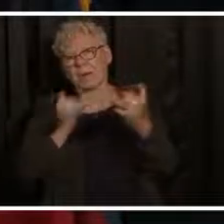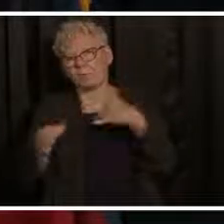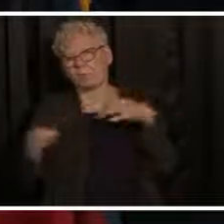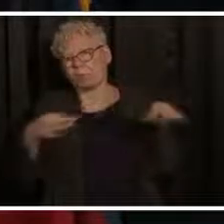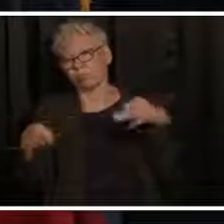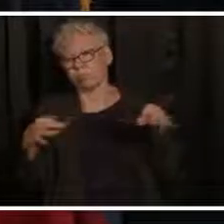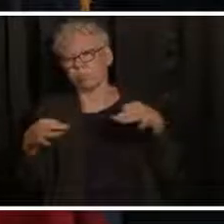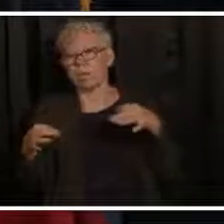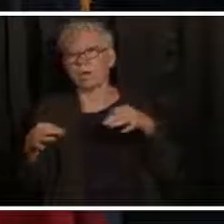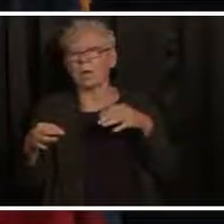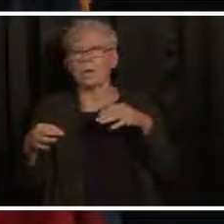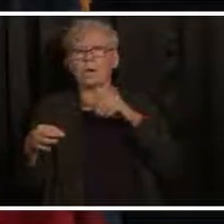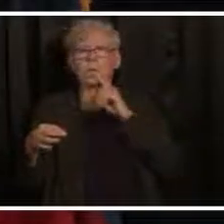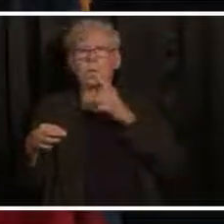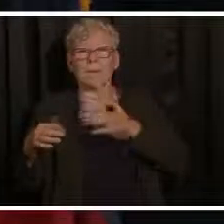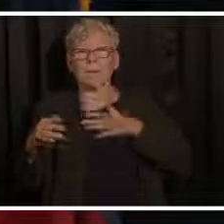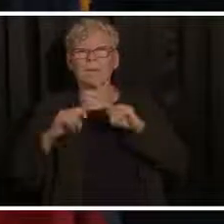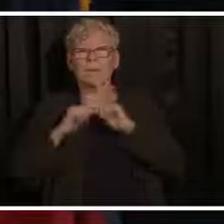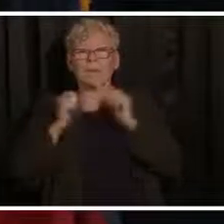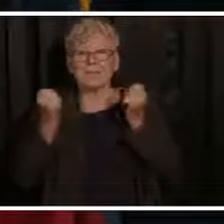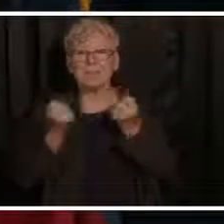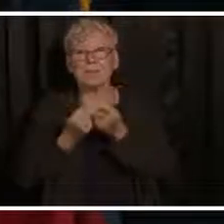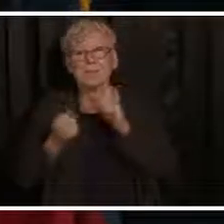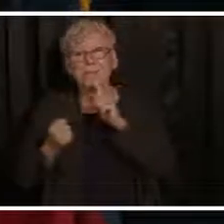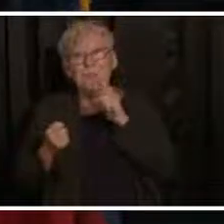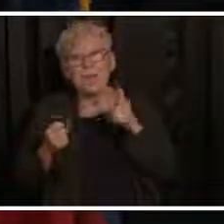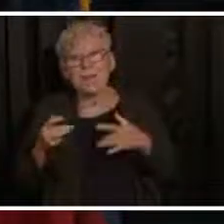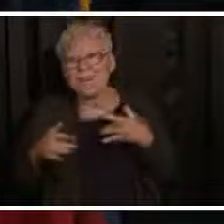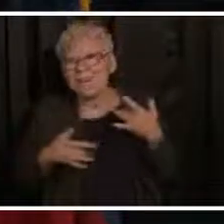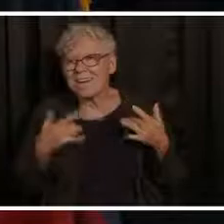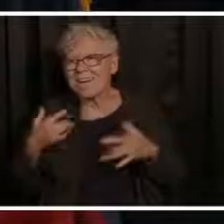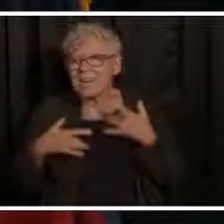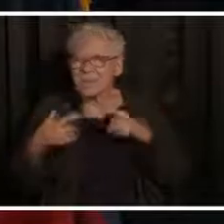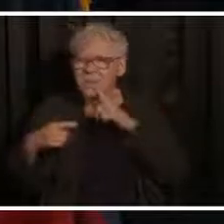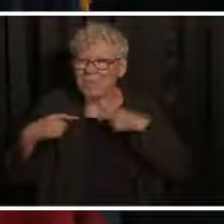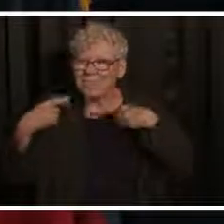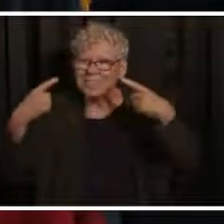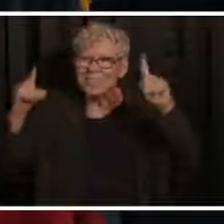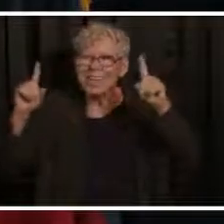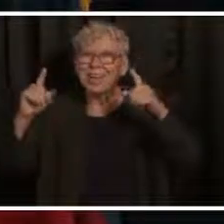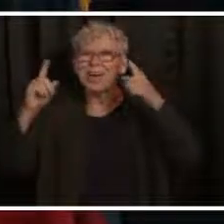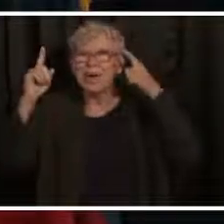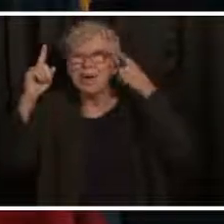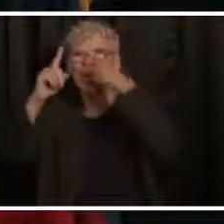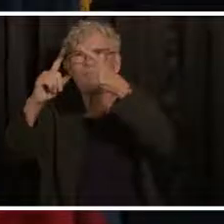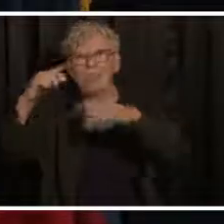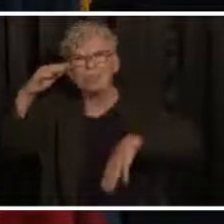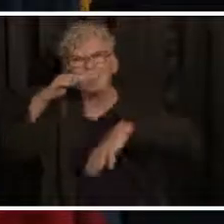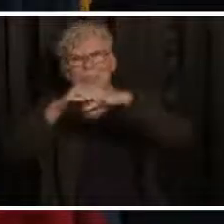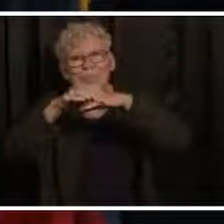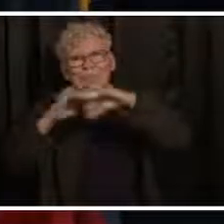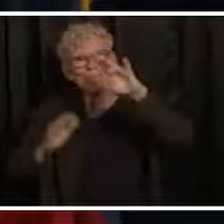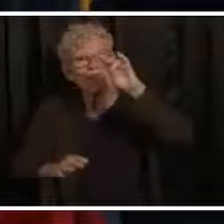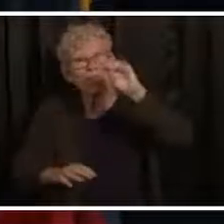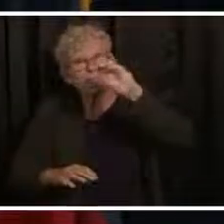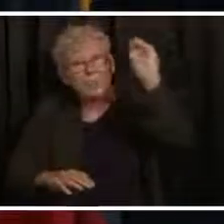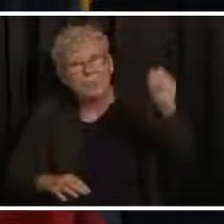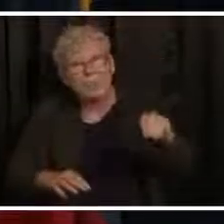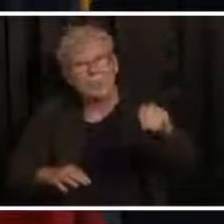high because we made our goal of 70% by July 4th Colorado is one of the few western states that made the 70% goal and